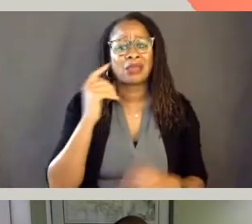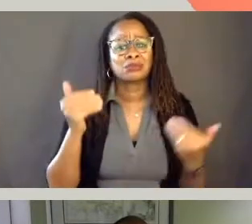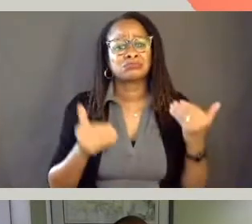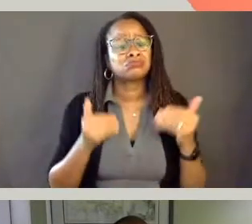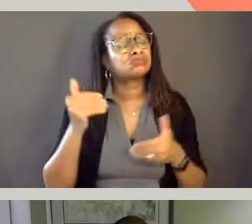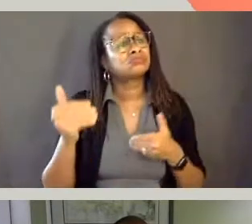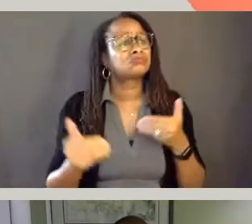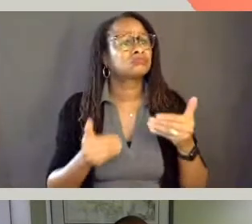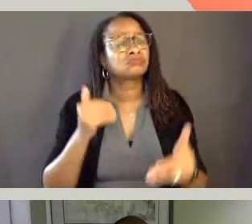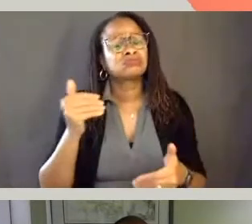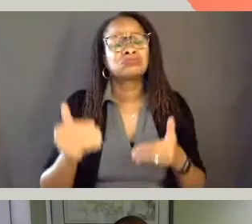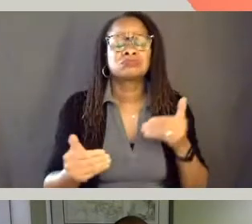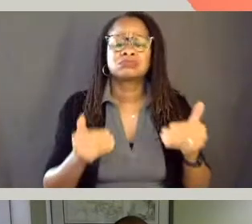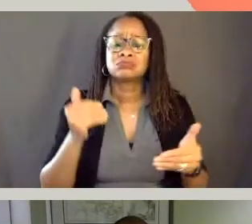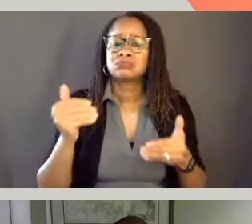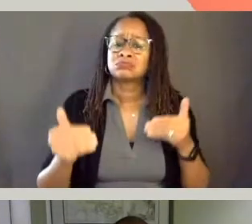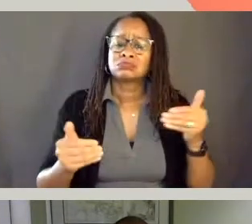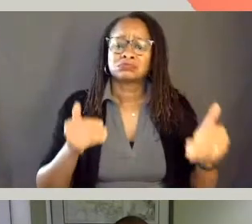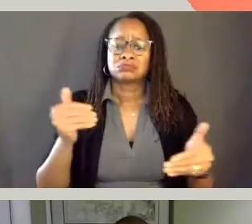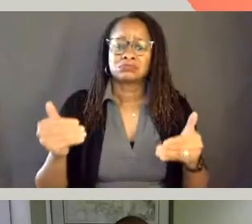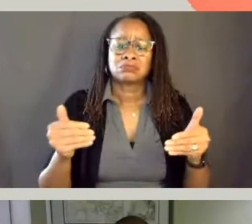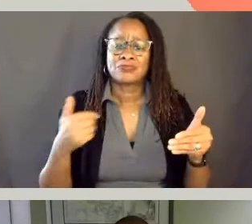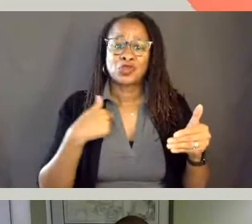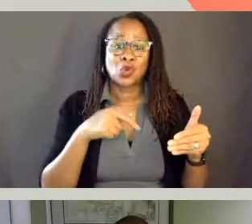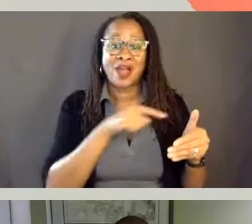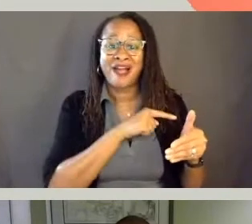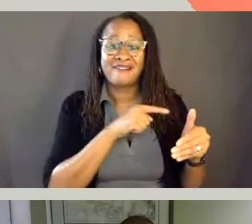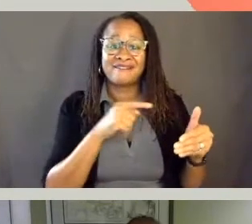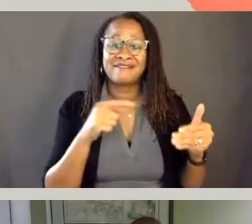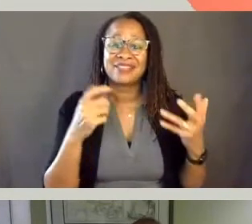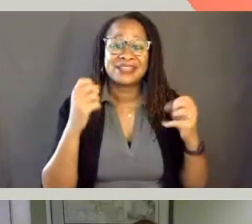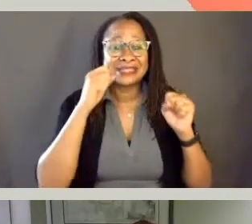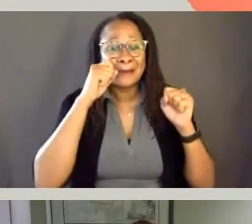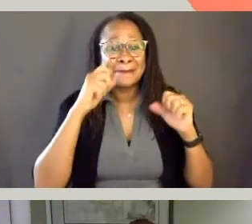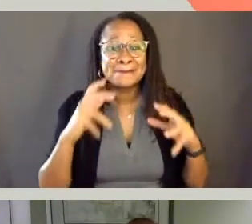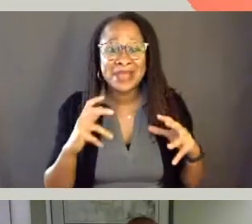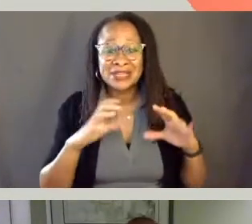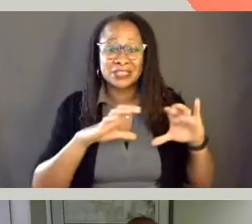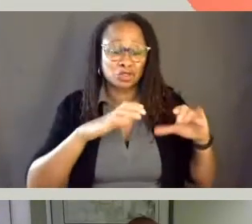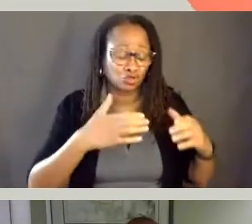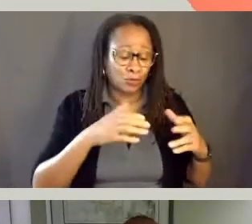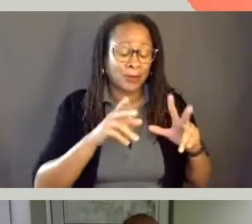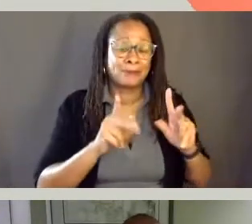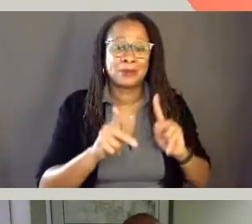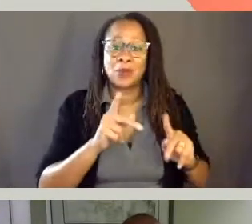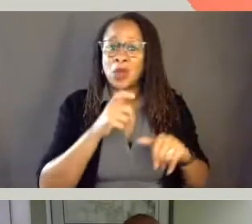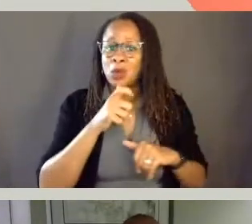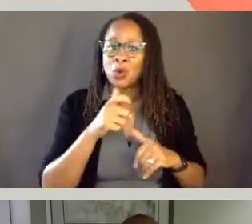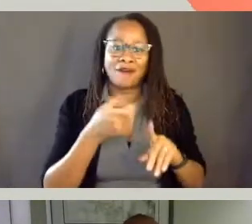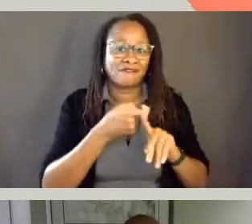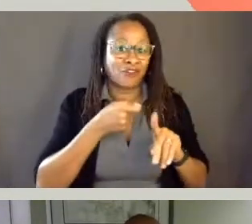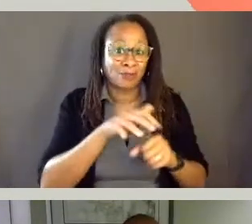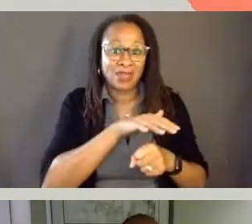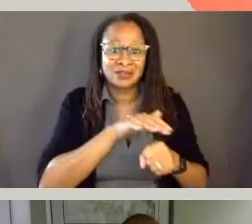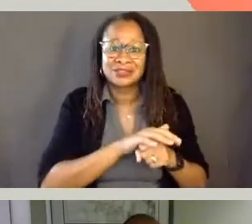You know, you've got these amazing group of people who are from there and have lived this experience